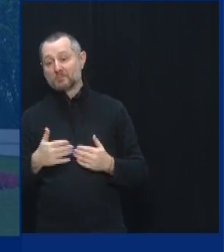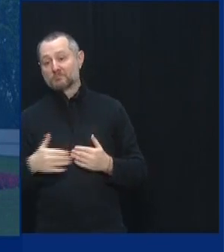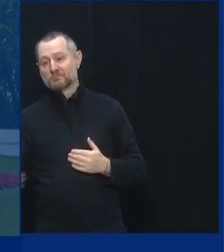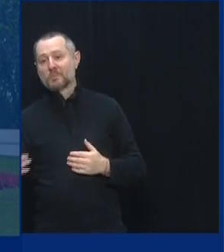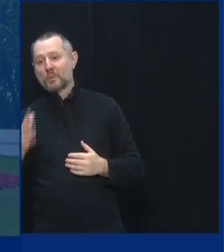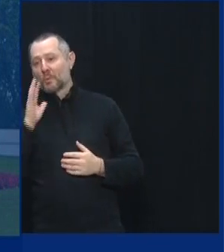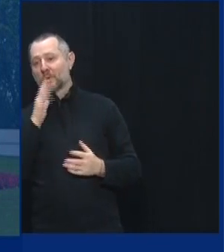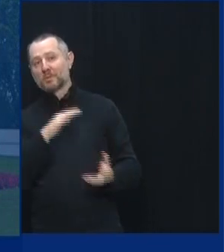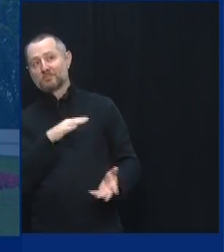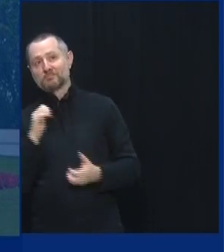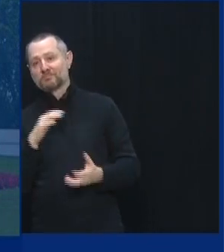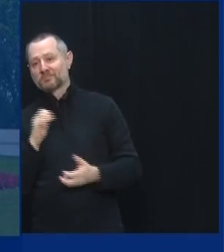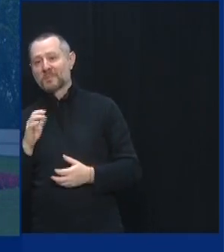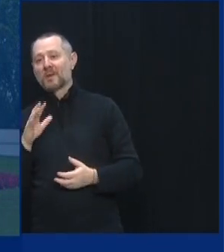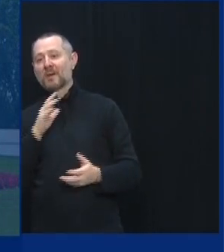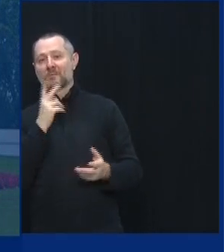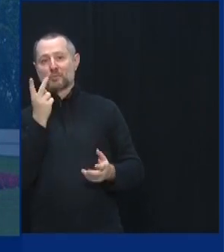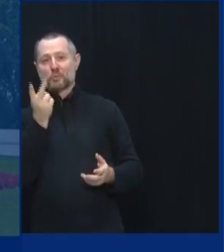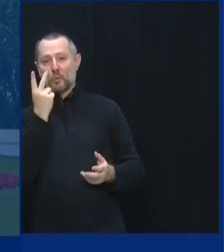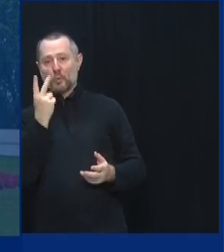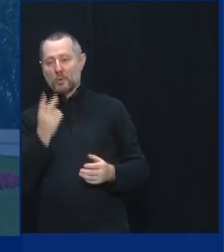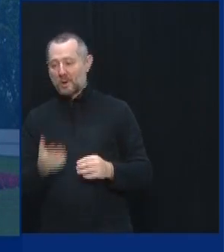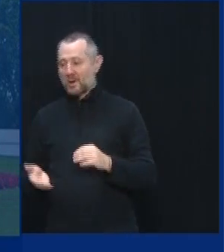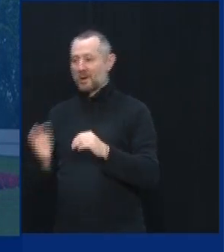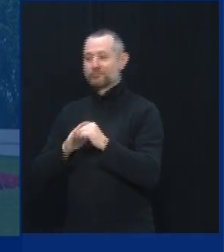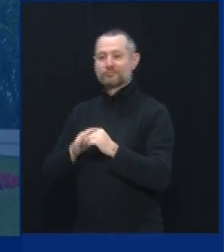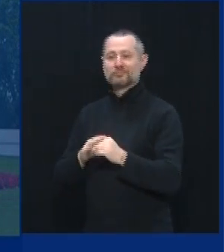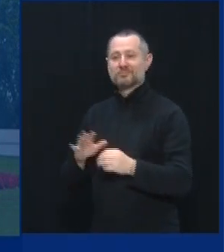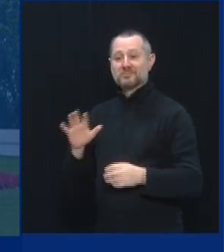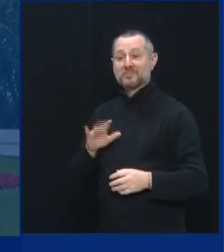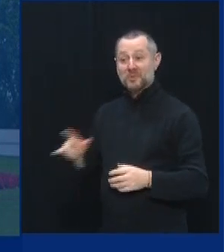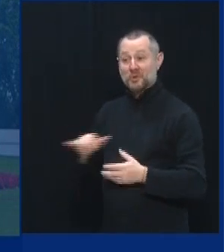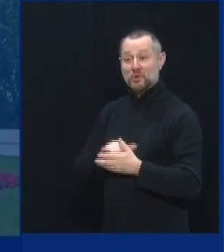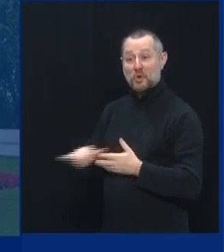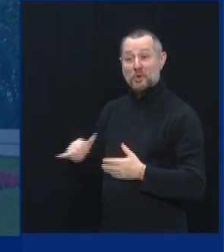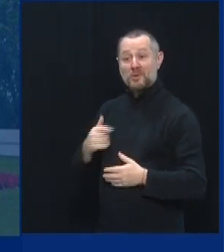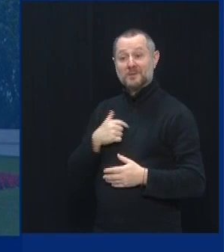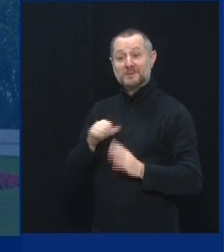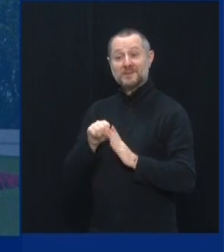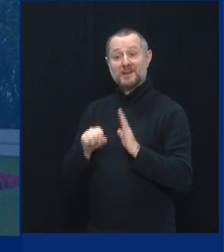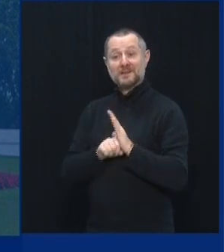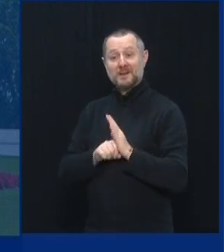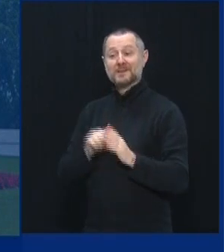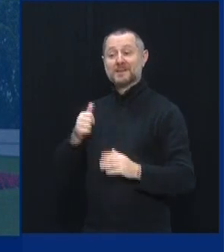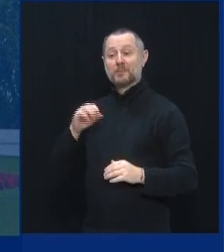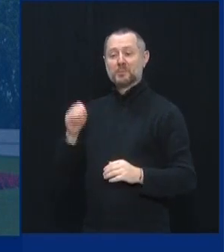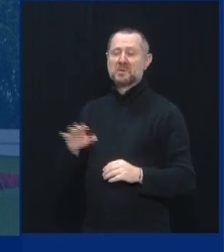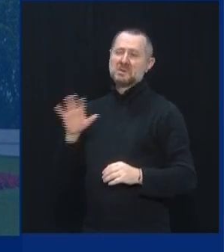THAT STATE'S ALLOCATION TO THE PRIVATE PHARMACIES, SO PRIVATE PHARMACIES GOING FORWARD WILL